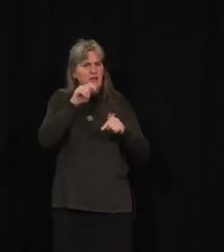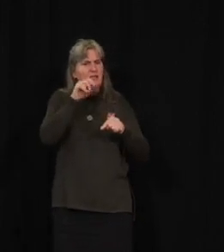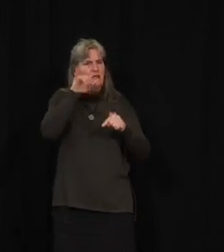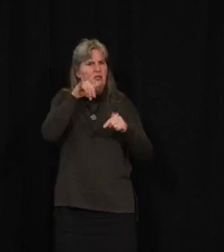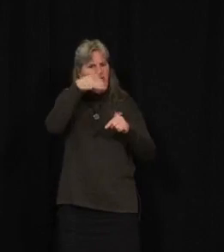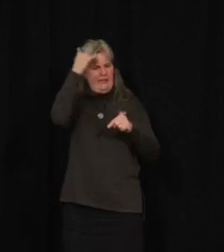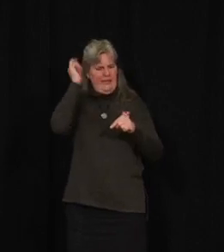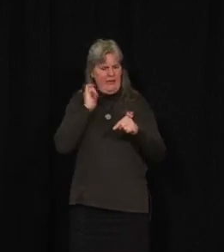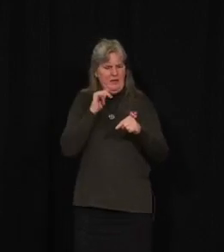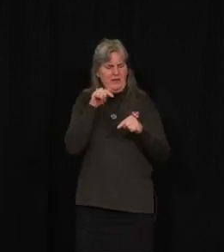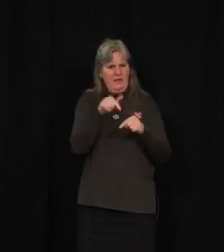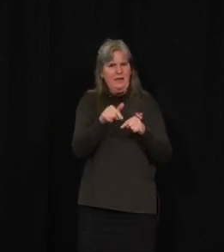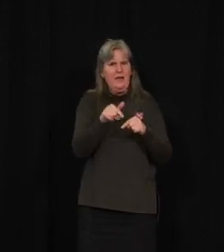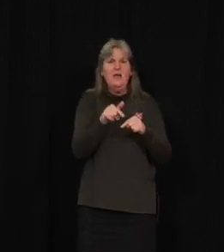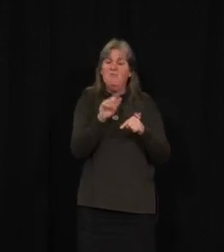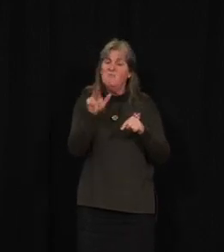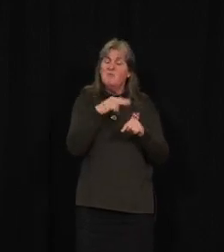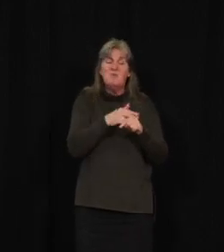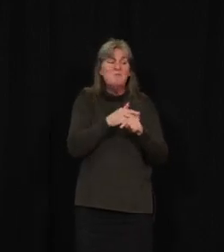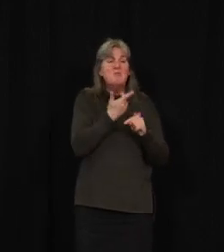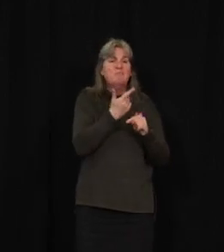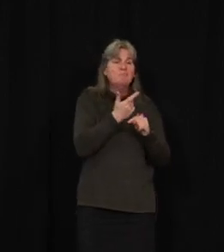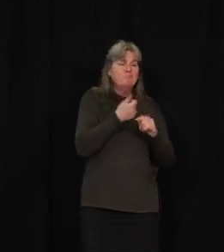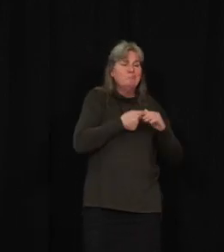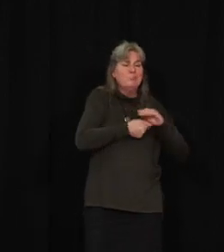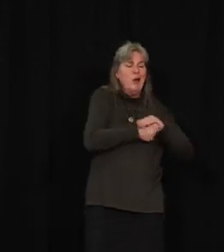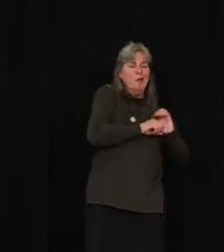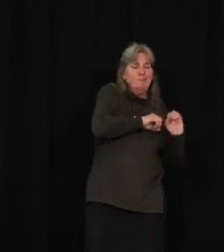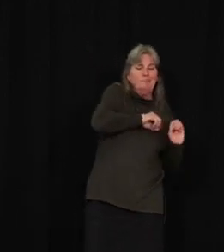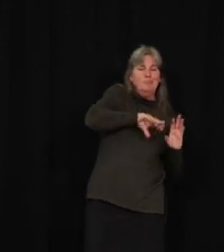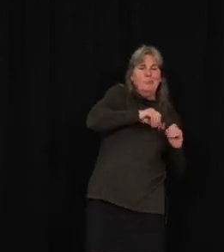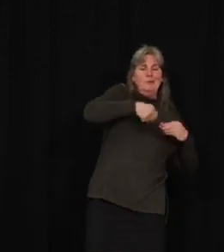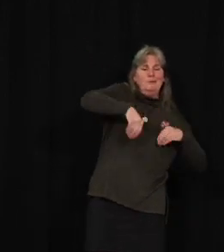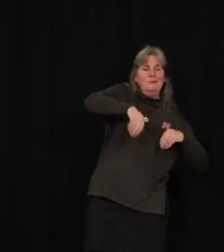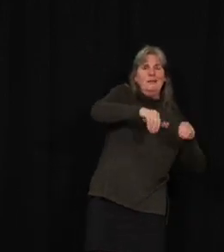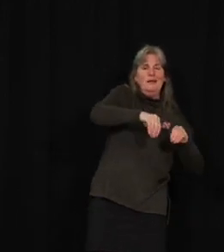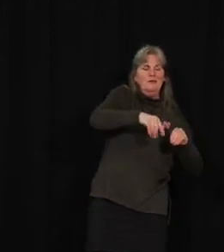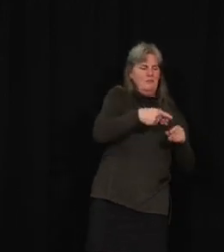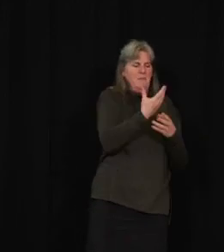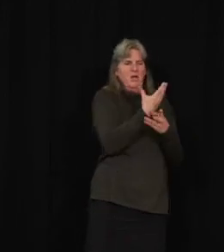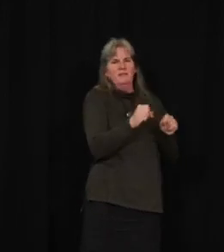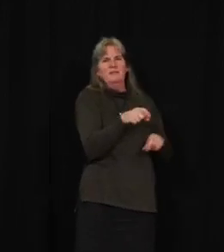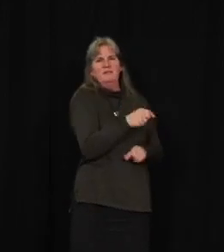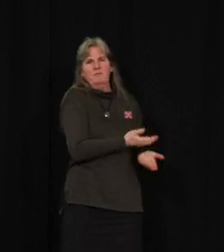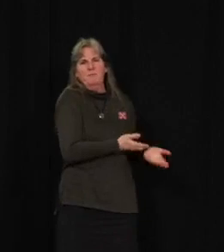supplies may not be safe. With all this talk of reopening